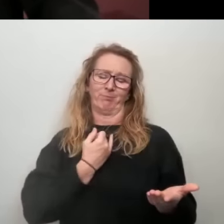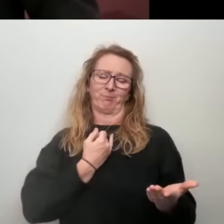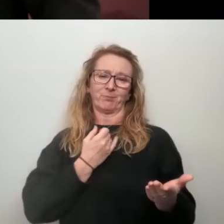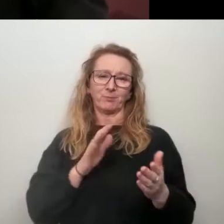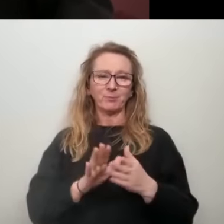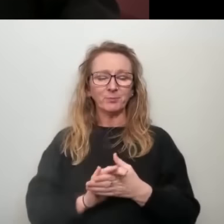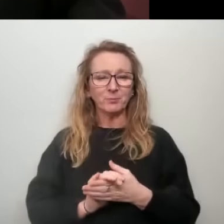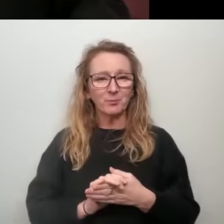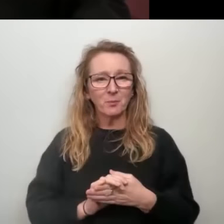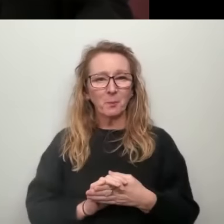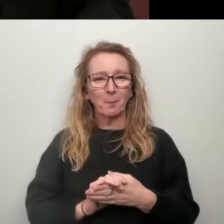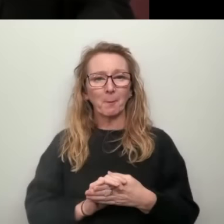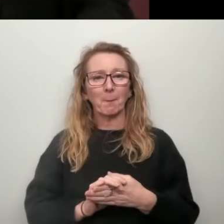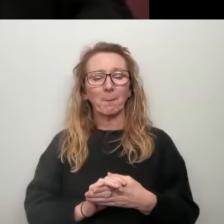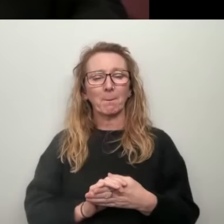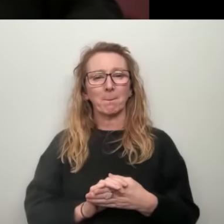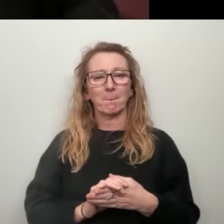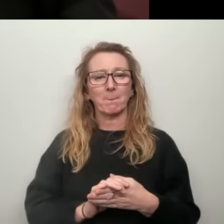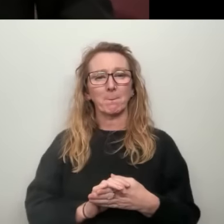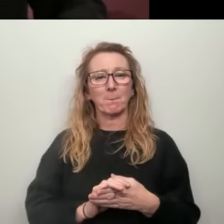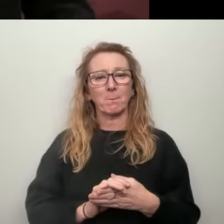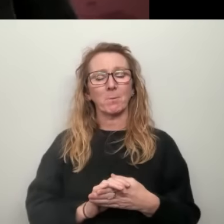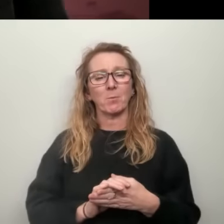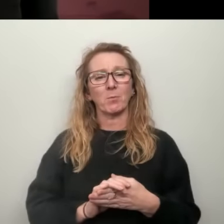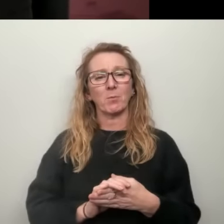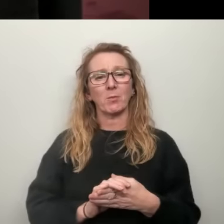So it would appear that actually a great deal of the final,